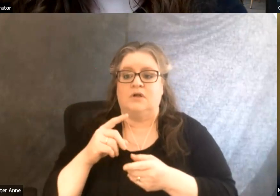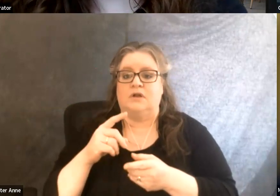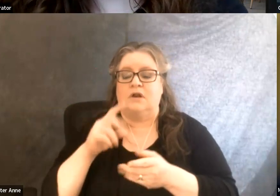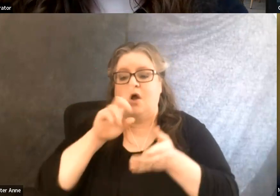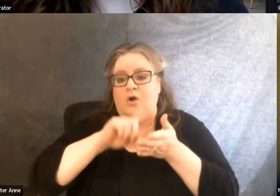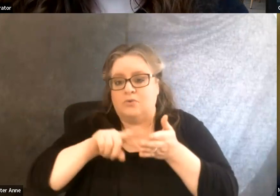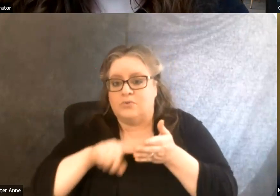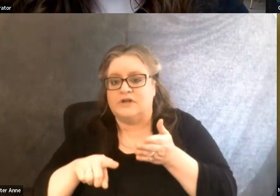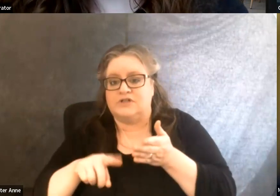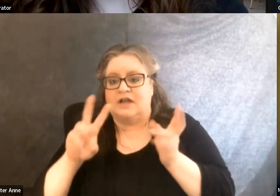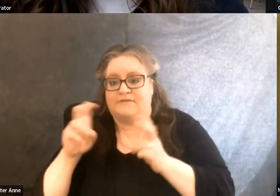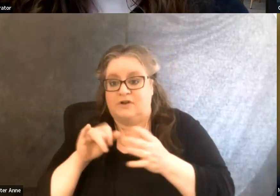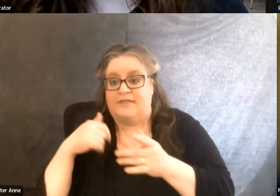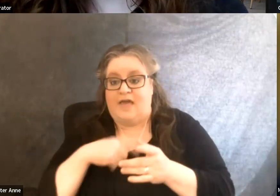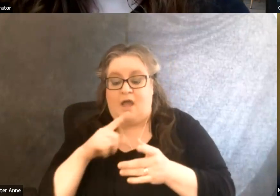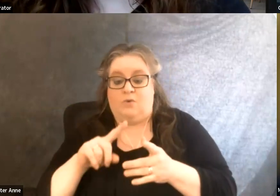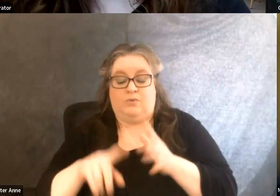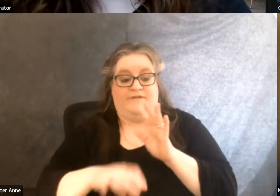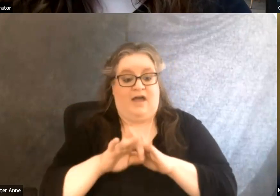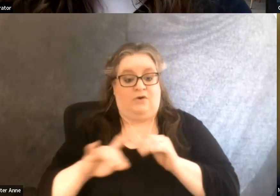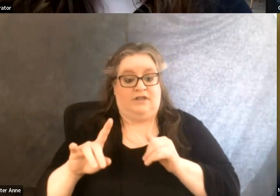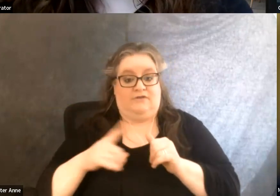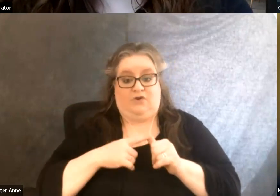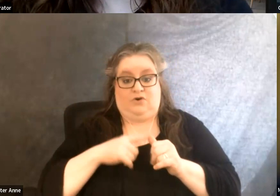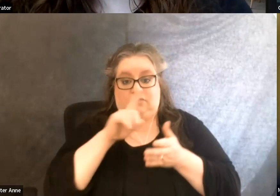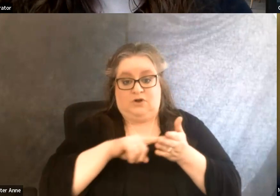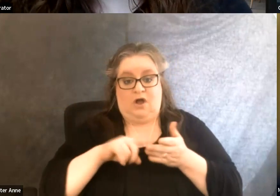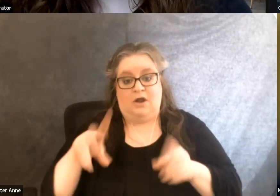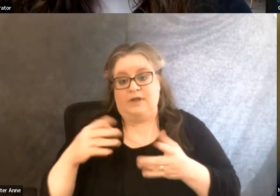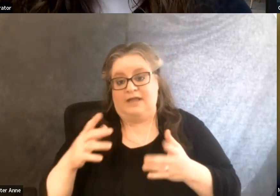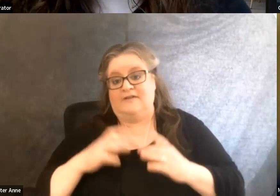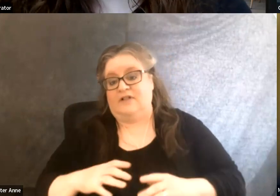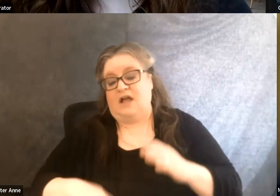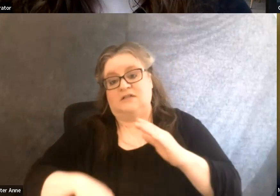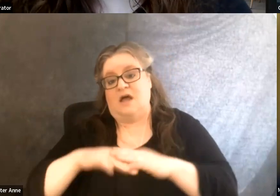that were found in the initial audit. We give clients up to six months